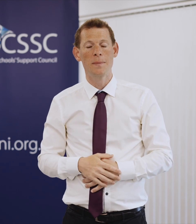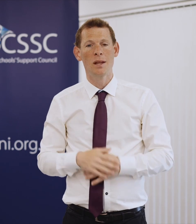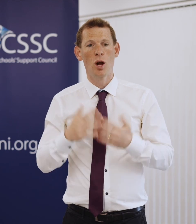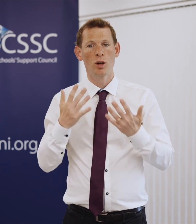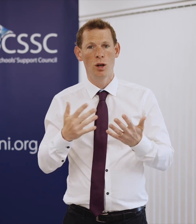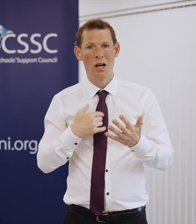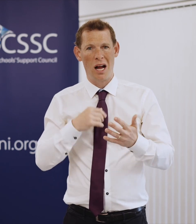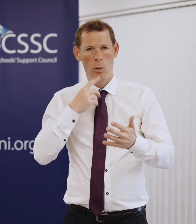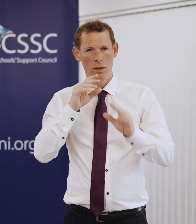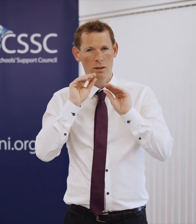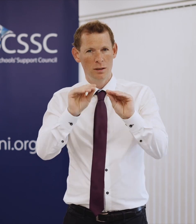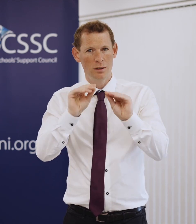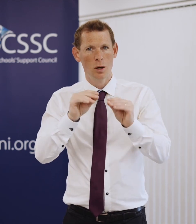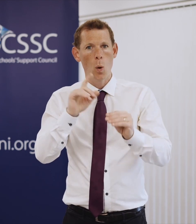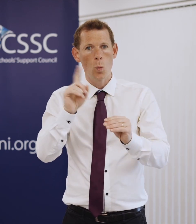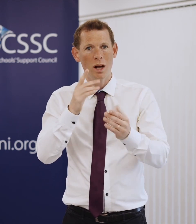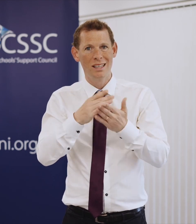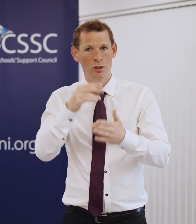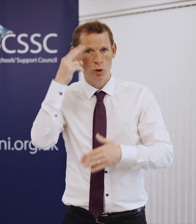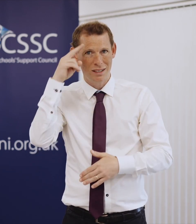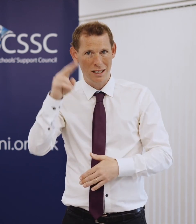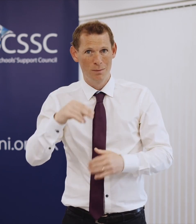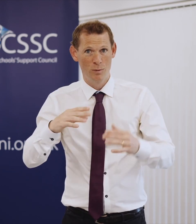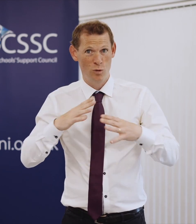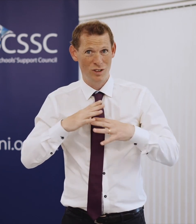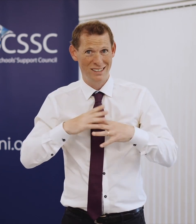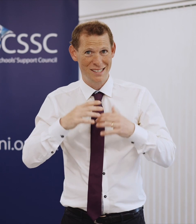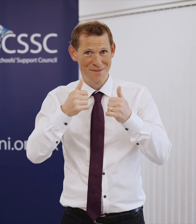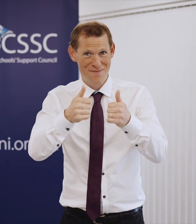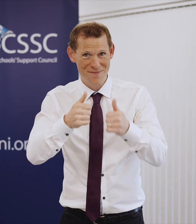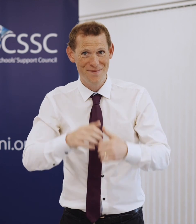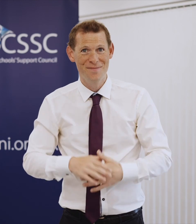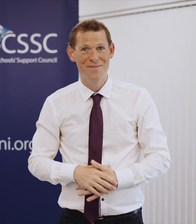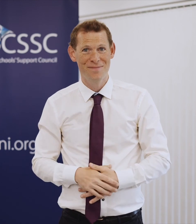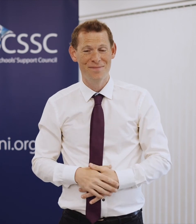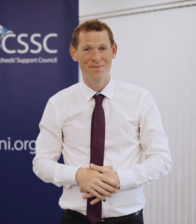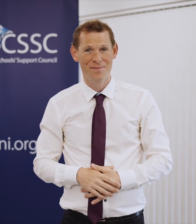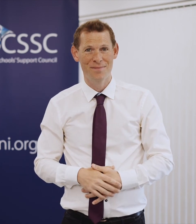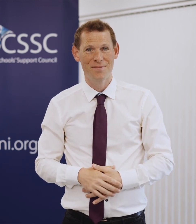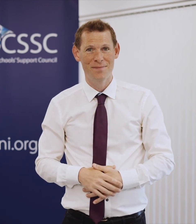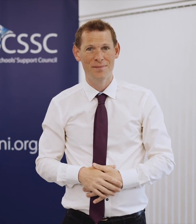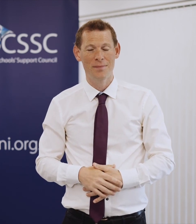So I'm going to teach you a little bit of conversation, so we're ready to learn how to say